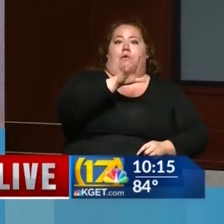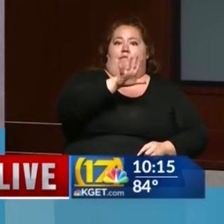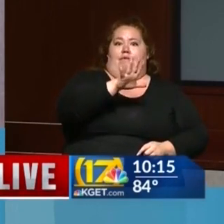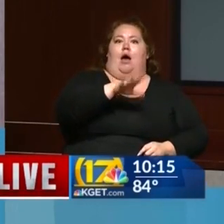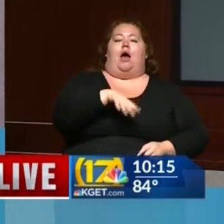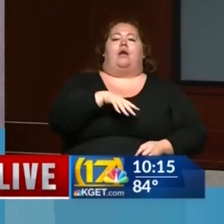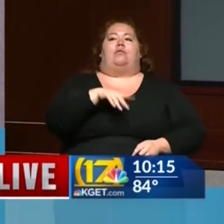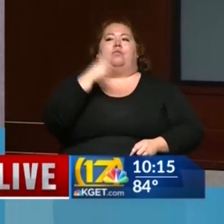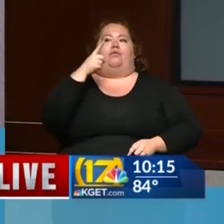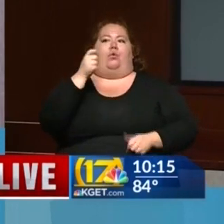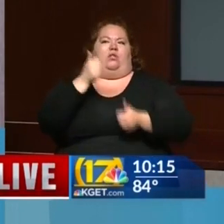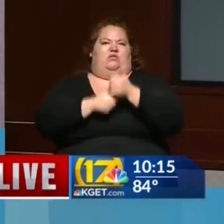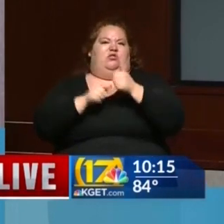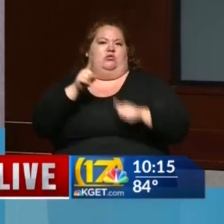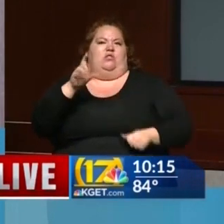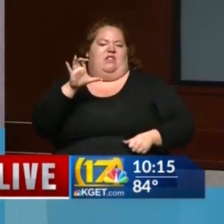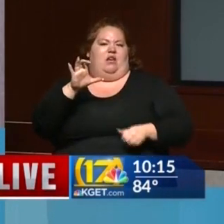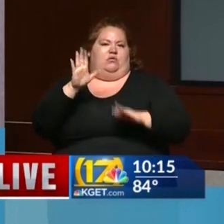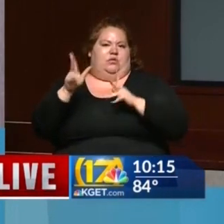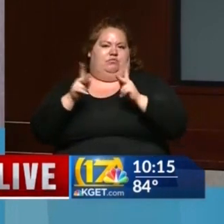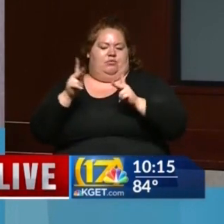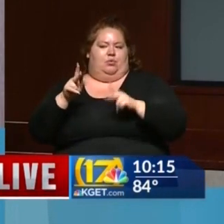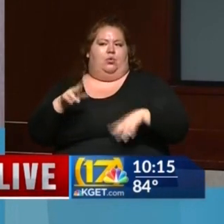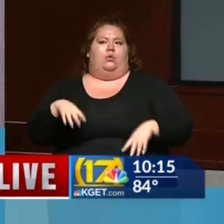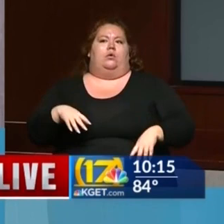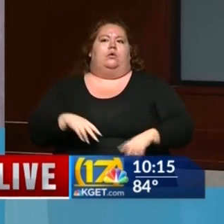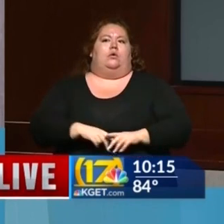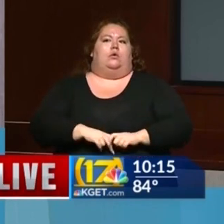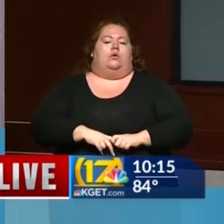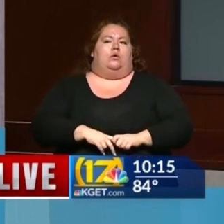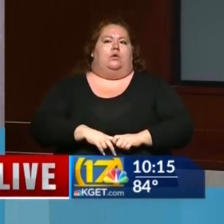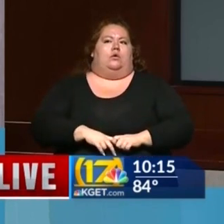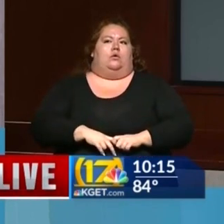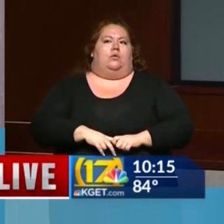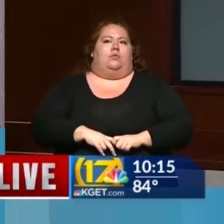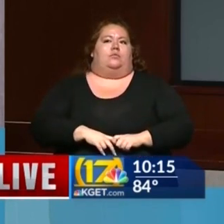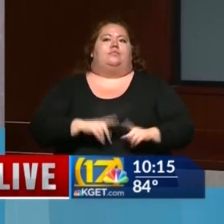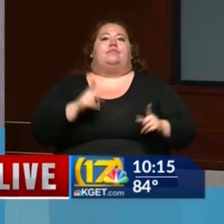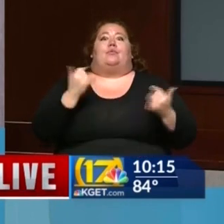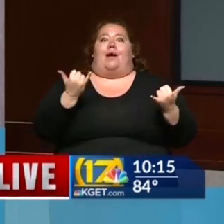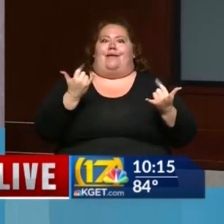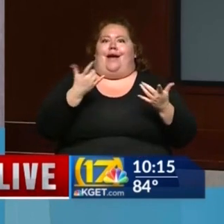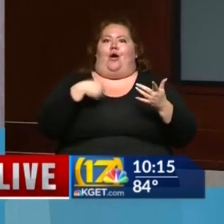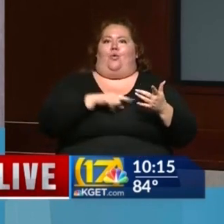POSITIVITY OF 5.18 PER 100,000 PEOPLE, AND A CASE RATE OF 6.5 PER 100,000 PEOPLE.